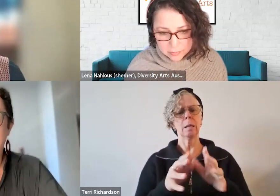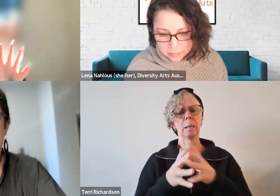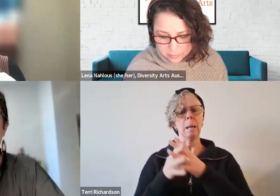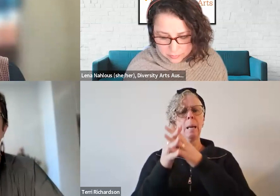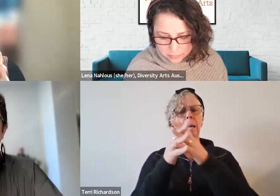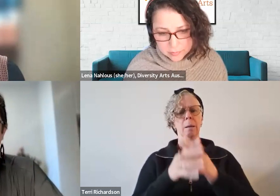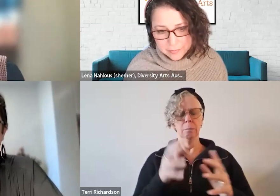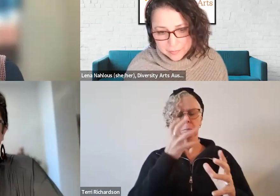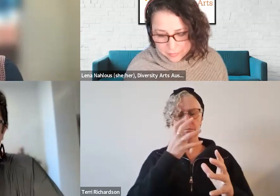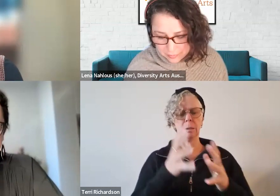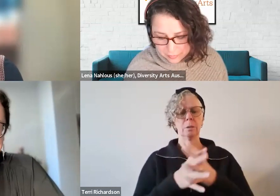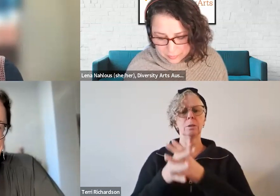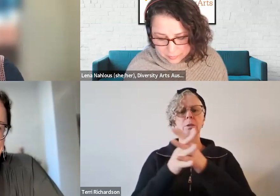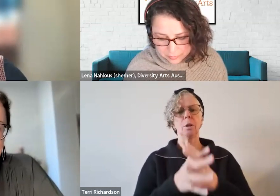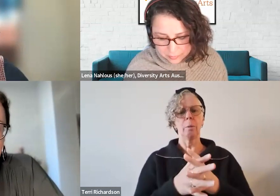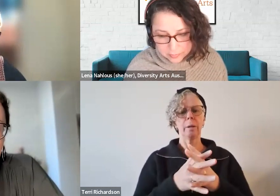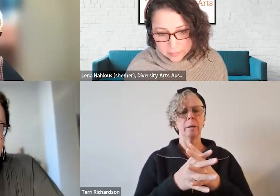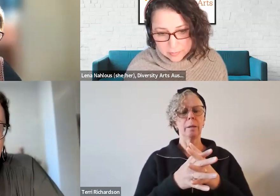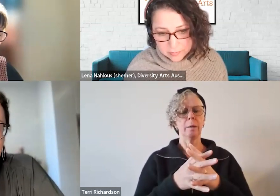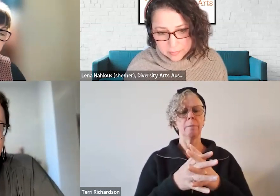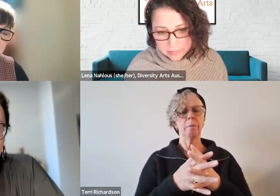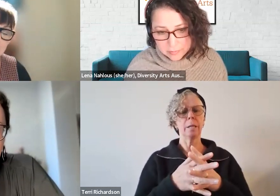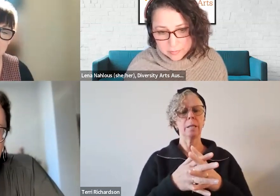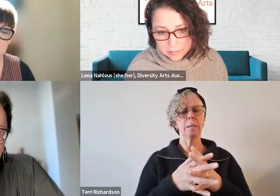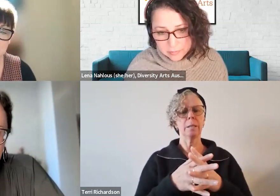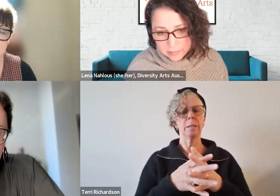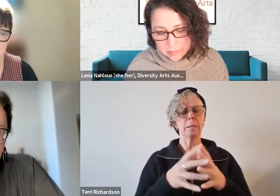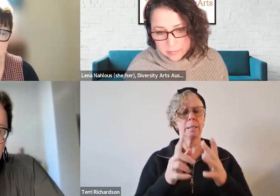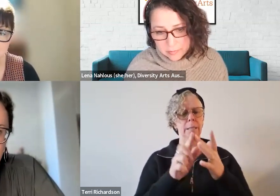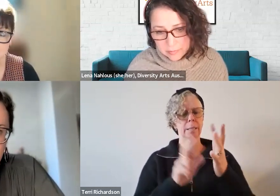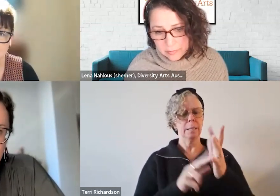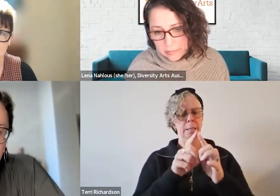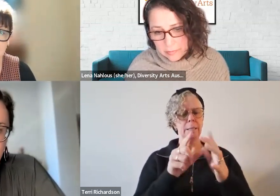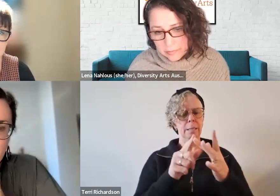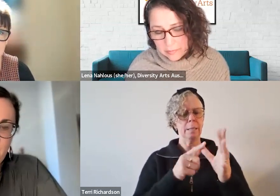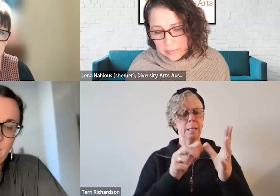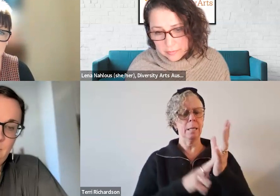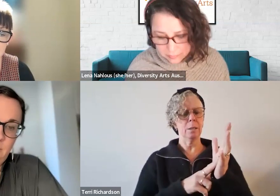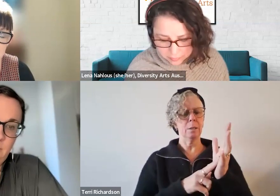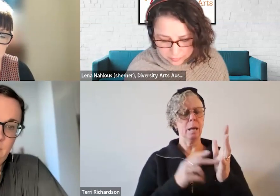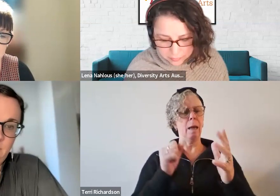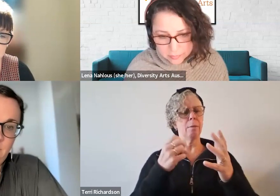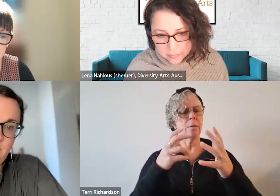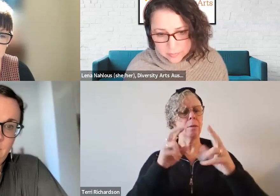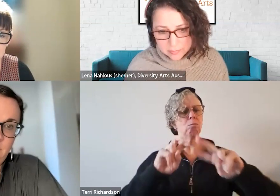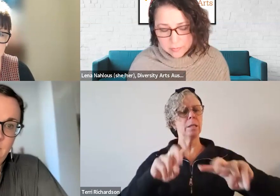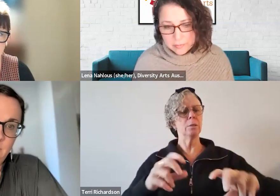sorry, American Indian Economic Development. And Jumbanna, the Indigenous Research unit at UTS have been part of